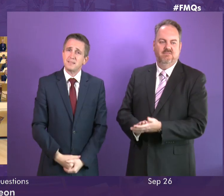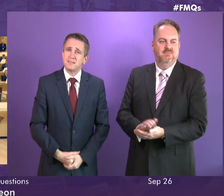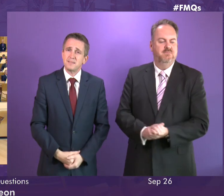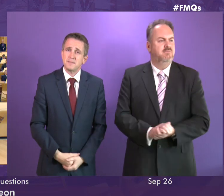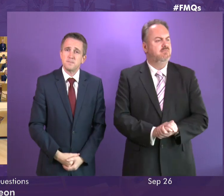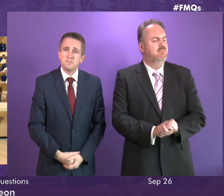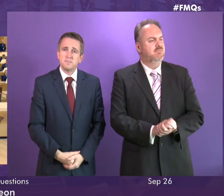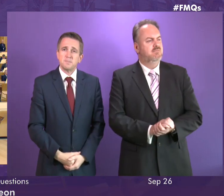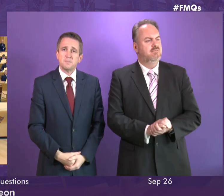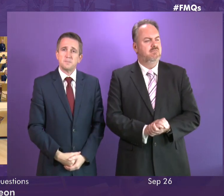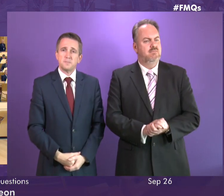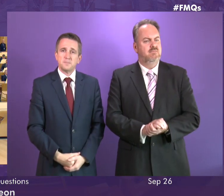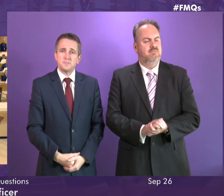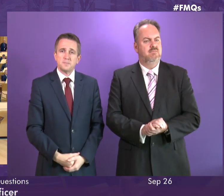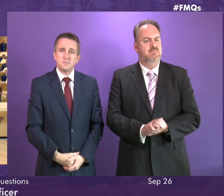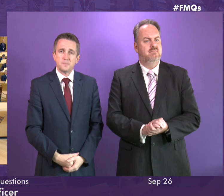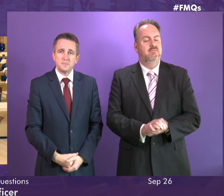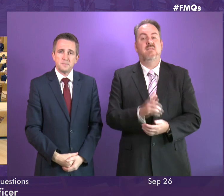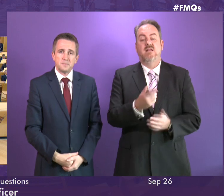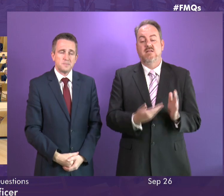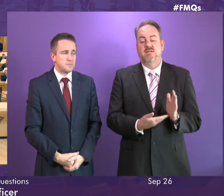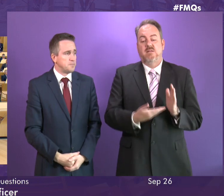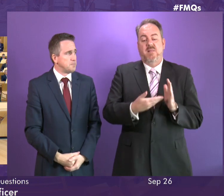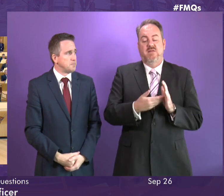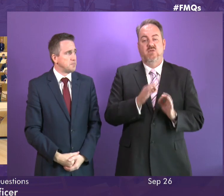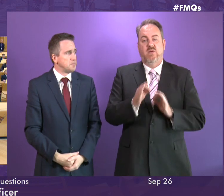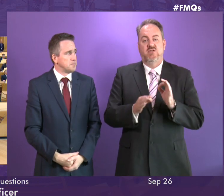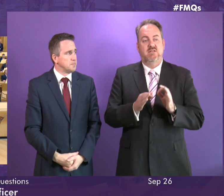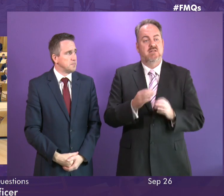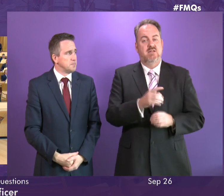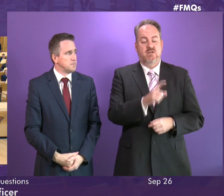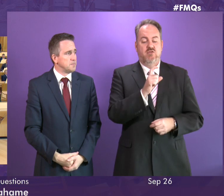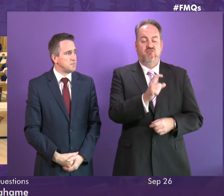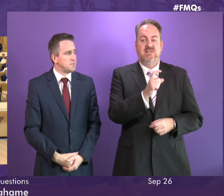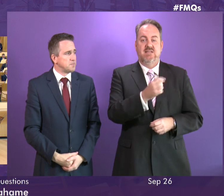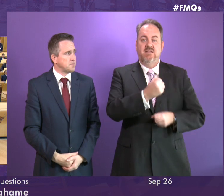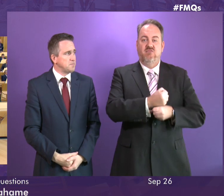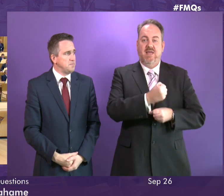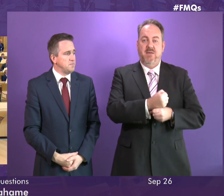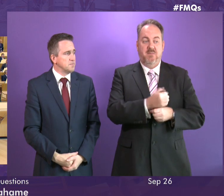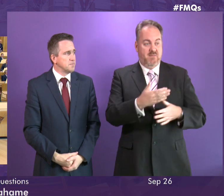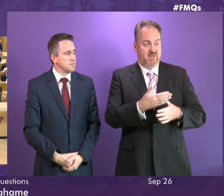Animal Welfare Commission Christine Grahame (Midlothian South, Tweeddale